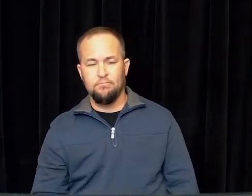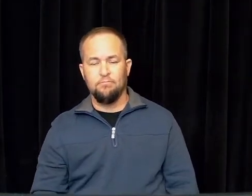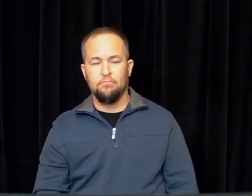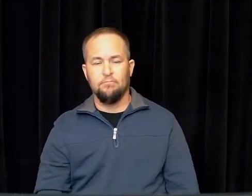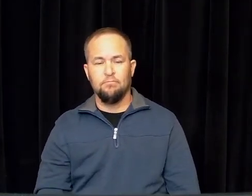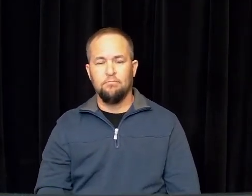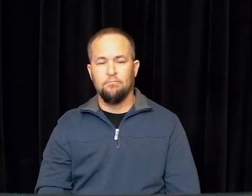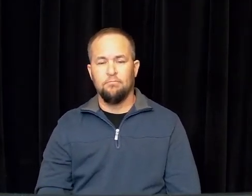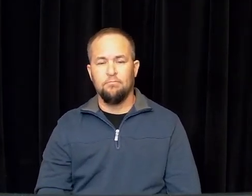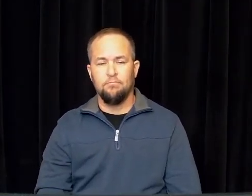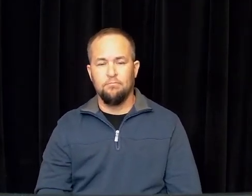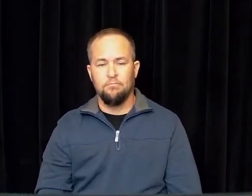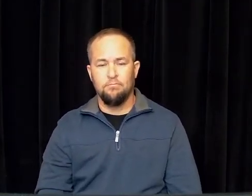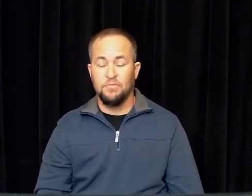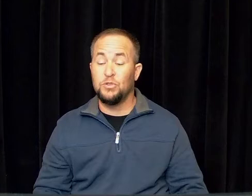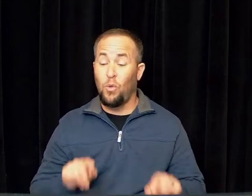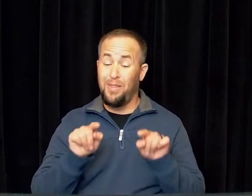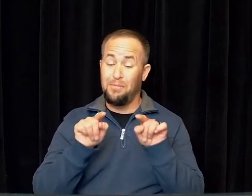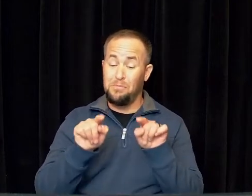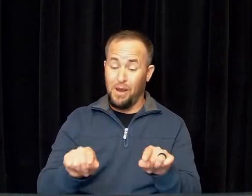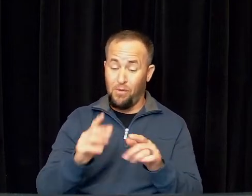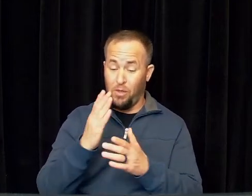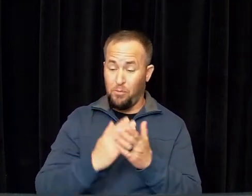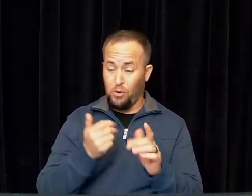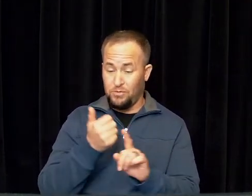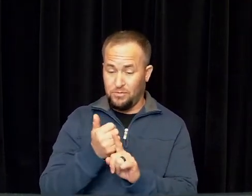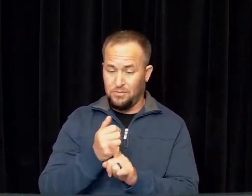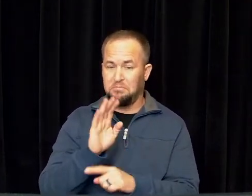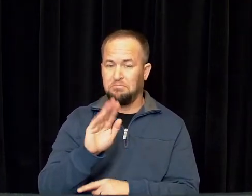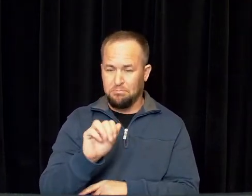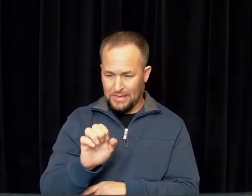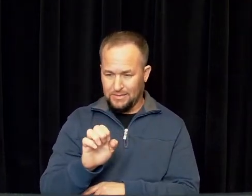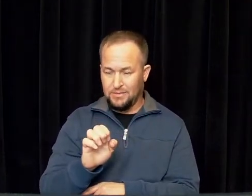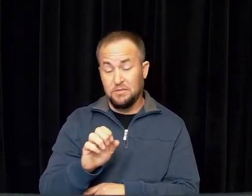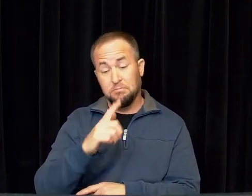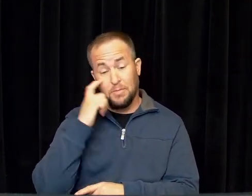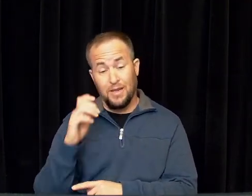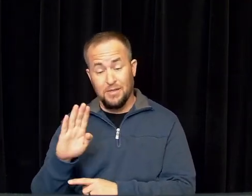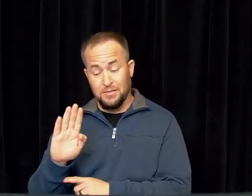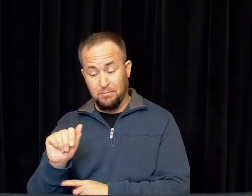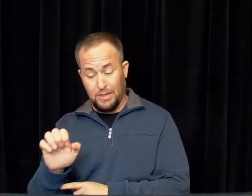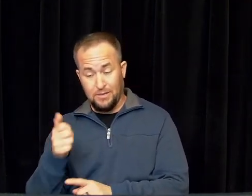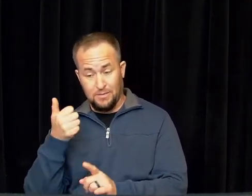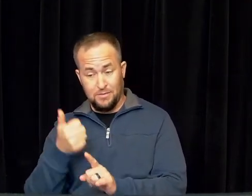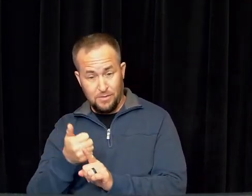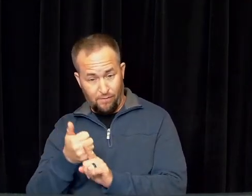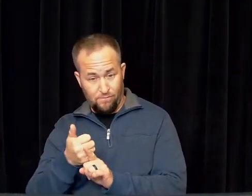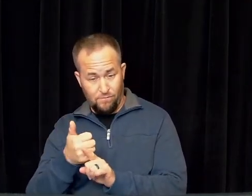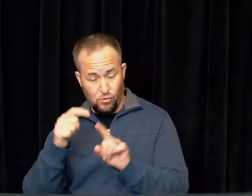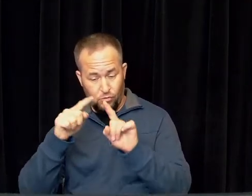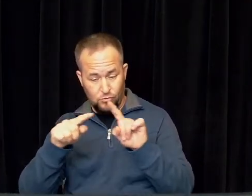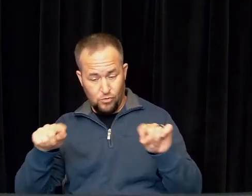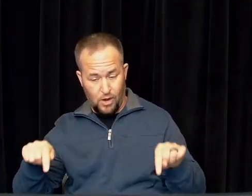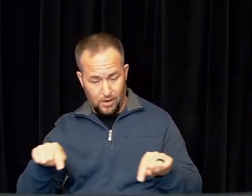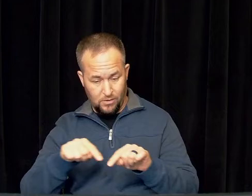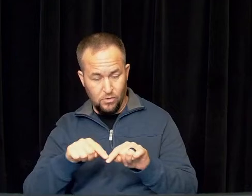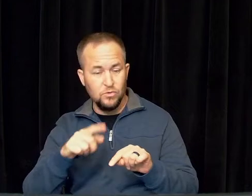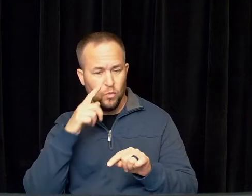The parallel parts are the bases and since our bases are triangles, we are going to name them